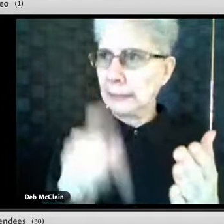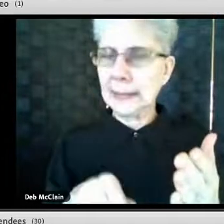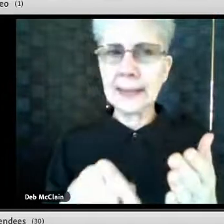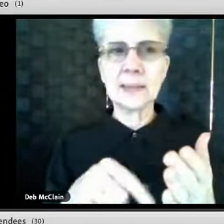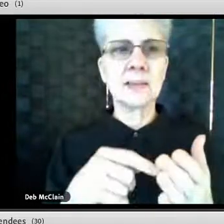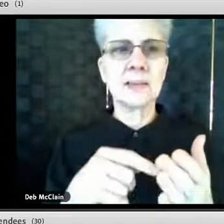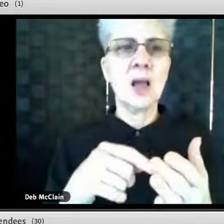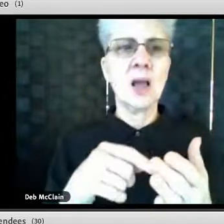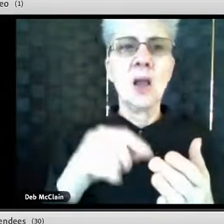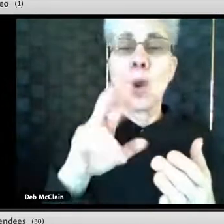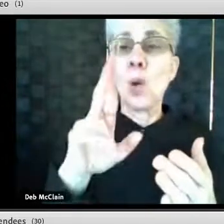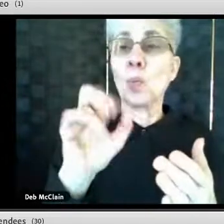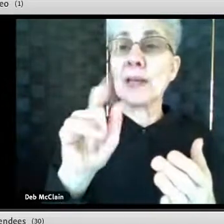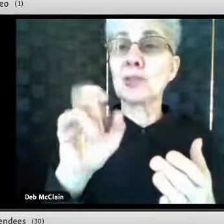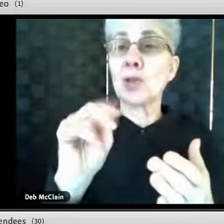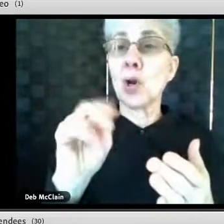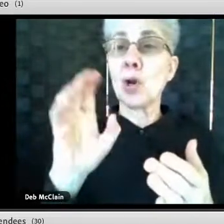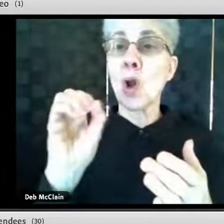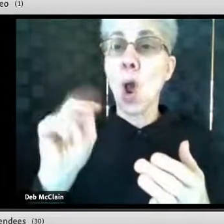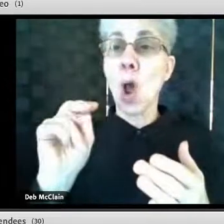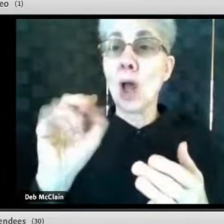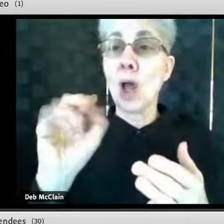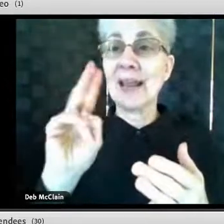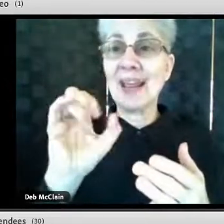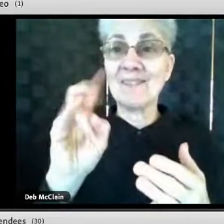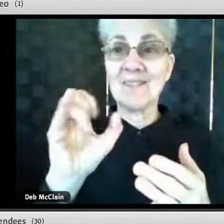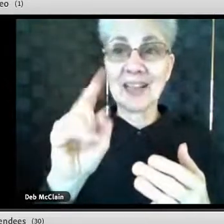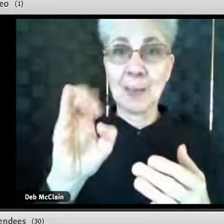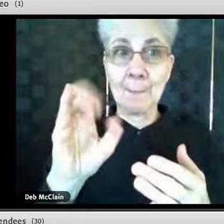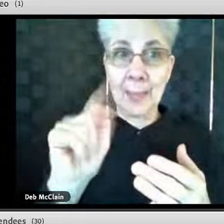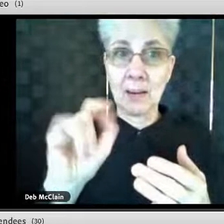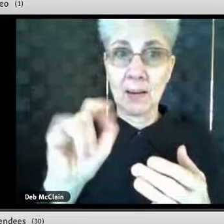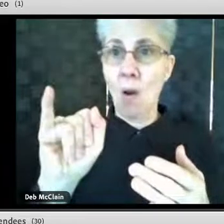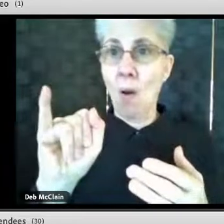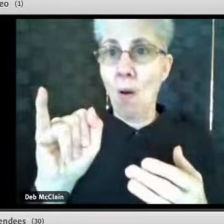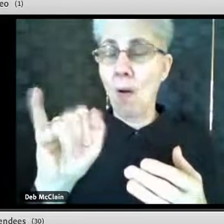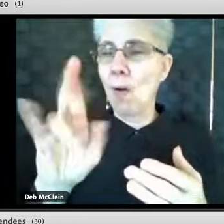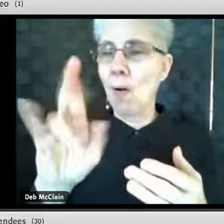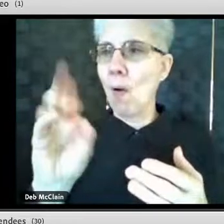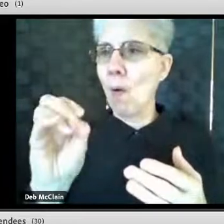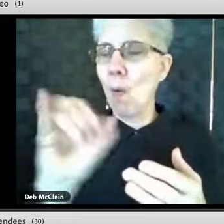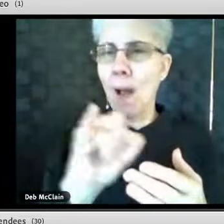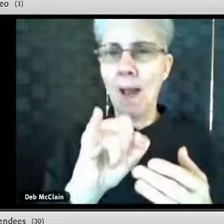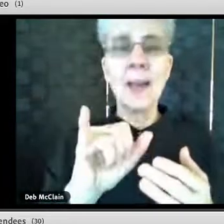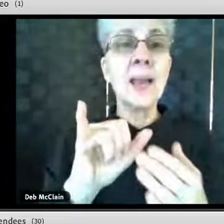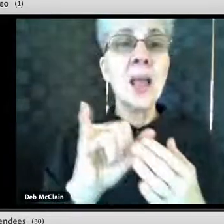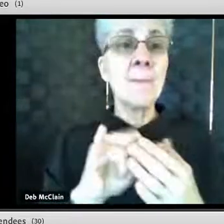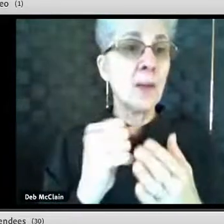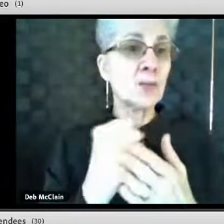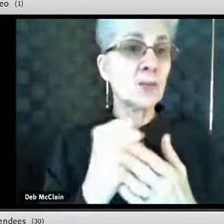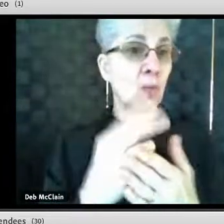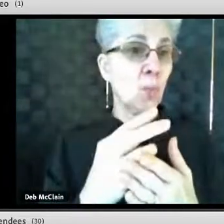what is the return on investment of social media? Social media is not free. Maybe you have software